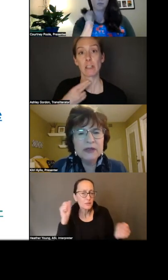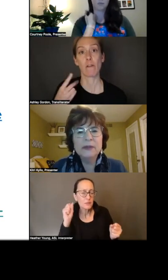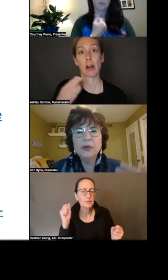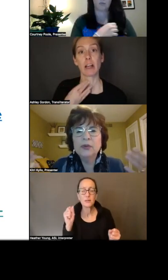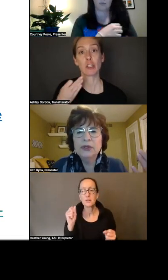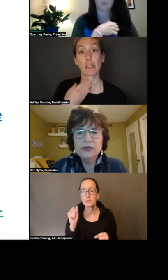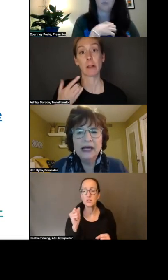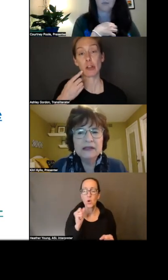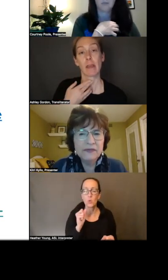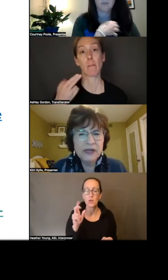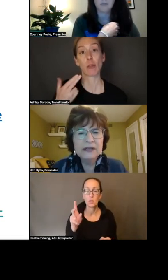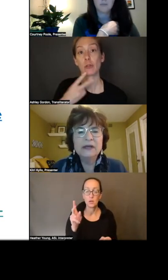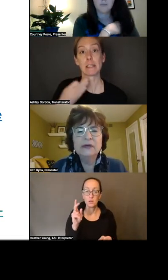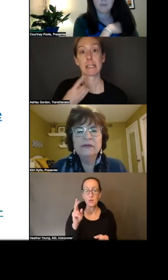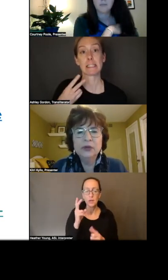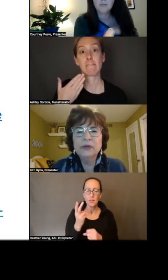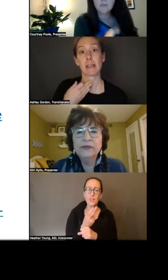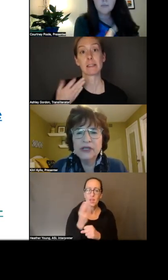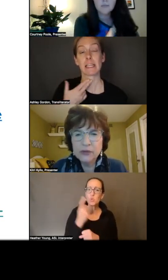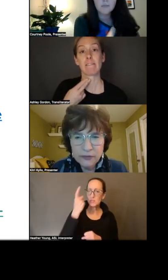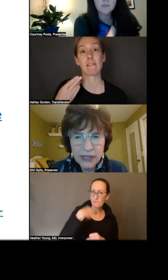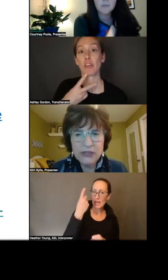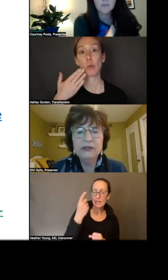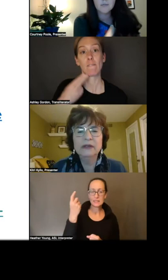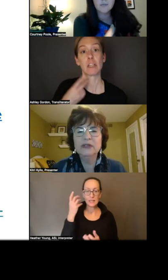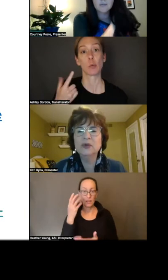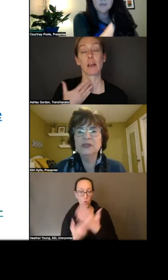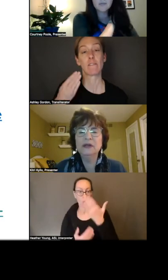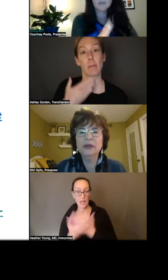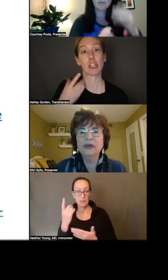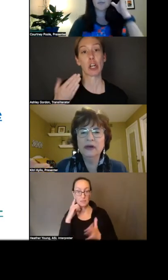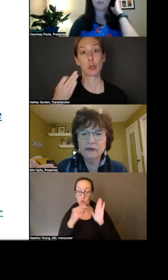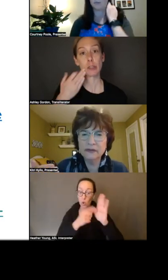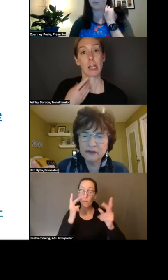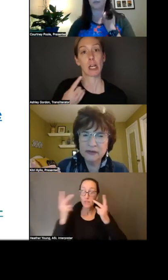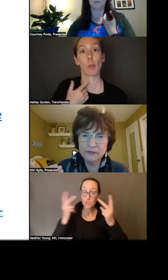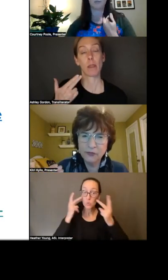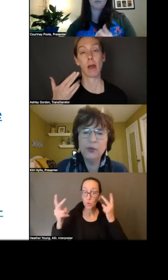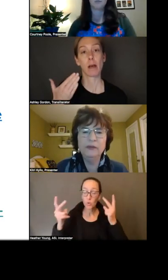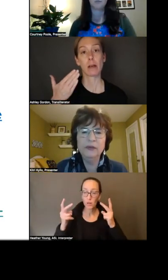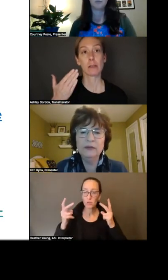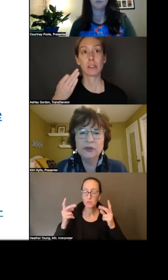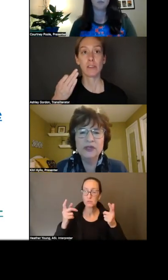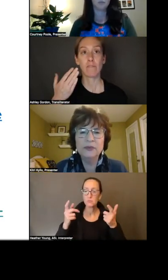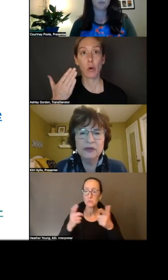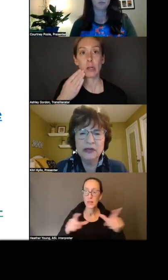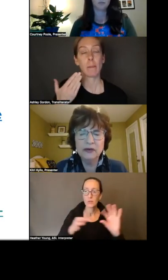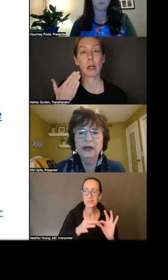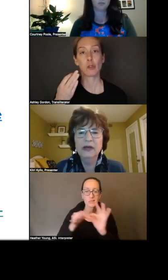that they both use hands and face to give a viewer visual information associated with a phoneme, associated with a sound.